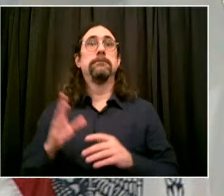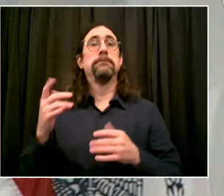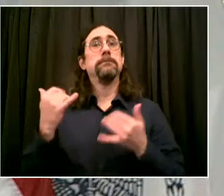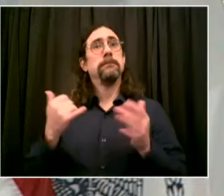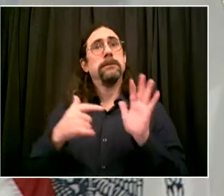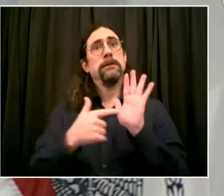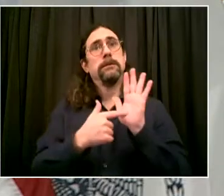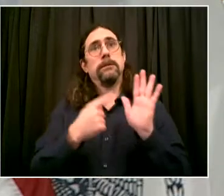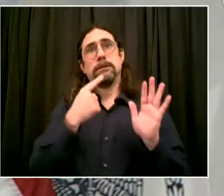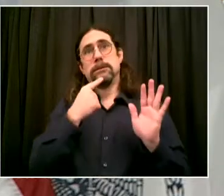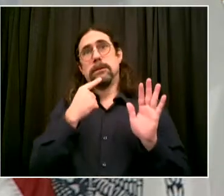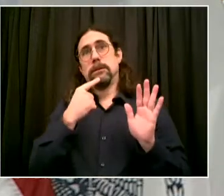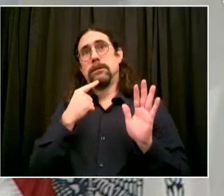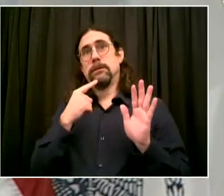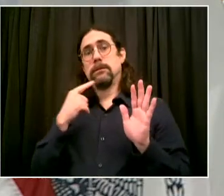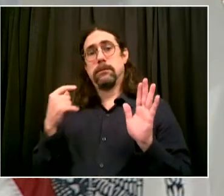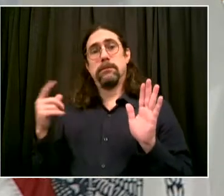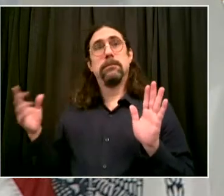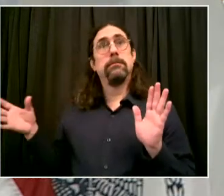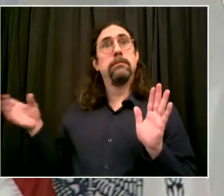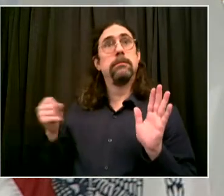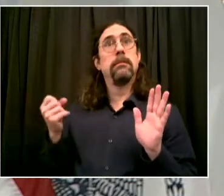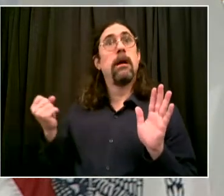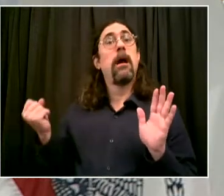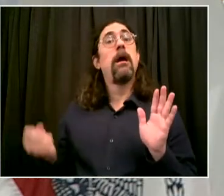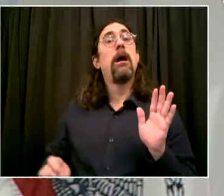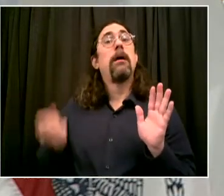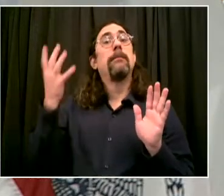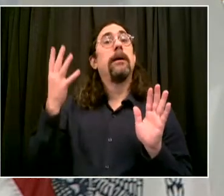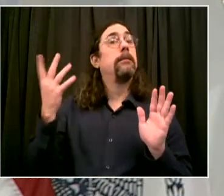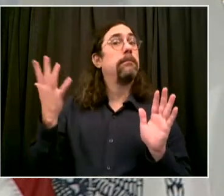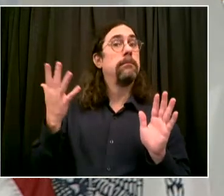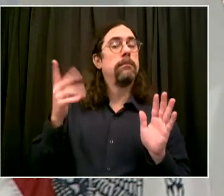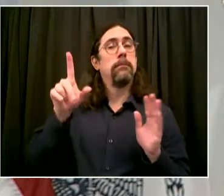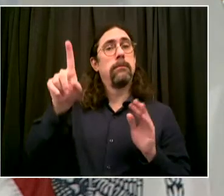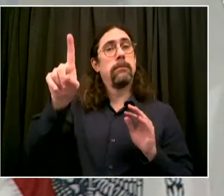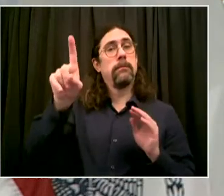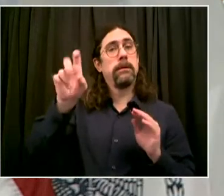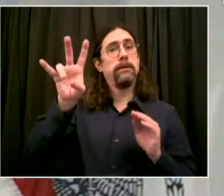THIS MORNING, FEWER THAN 7700 DOSES S FTLE BUT OVER 200,002ND